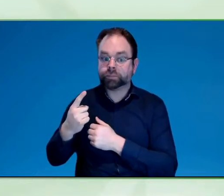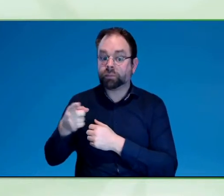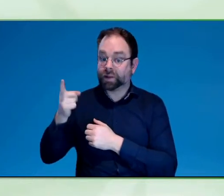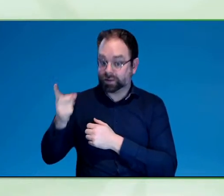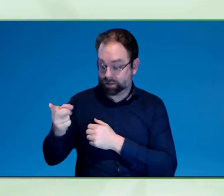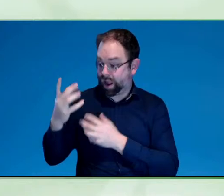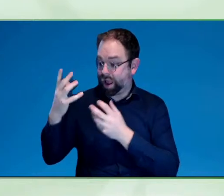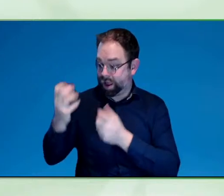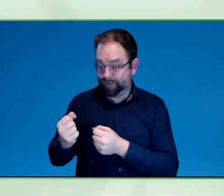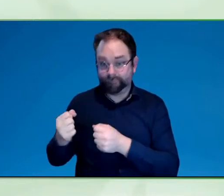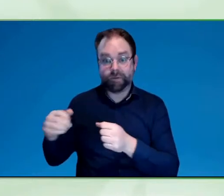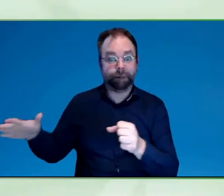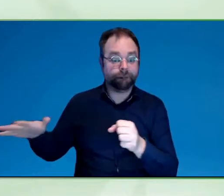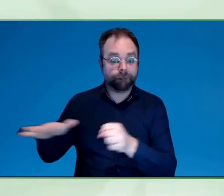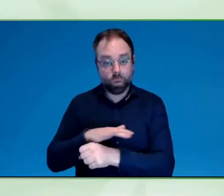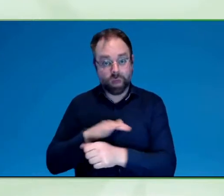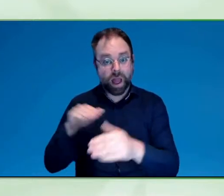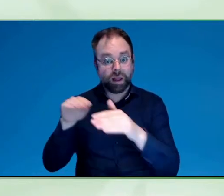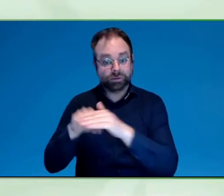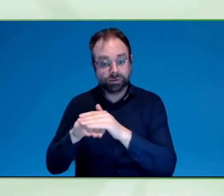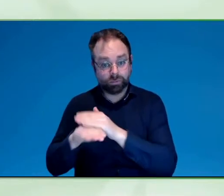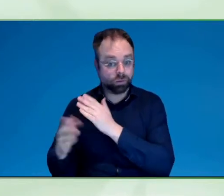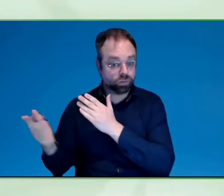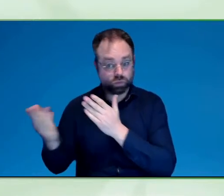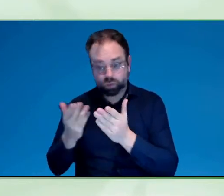This is what we are doing.